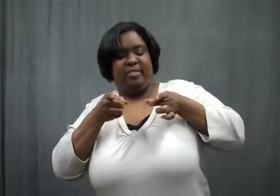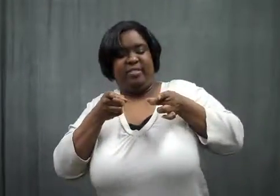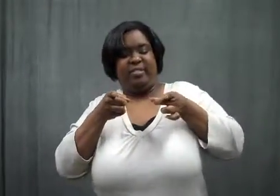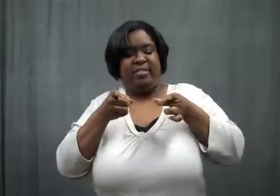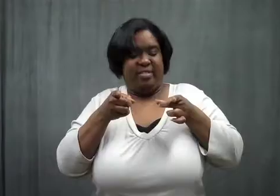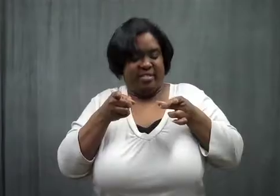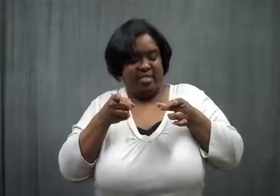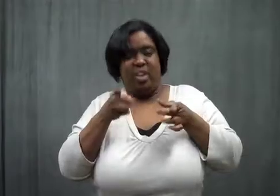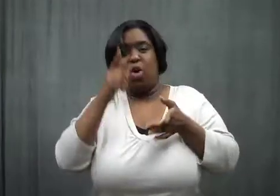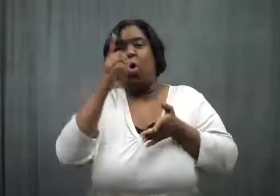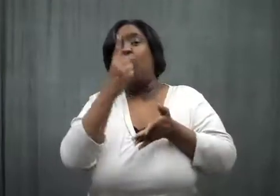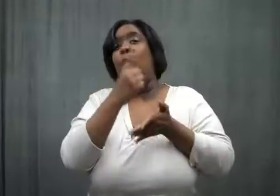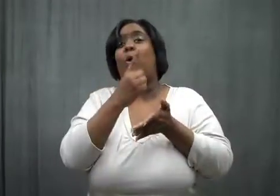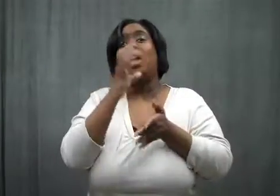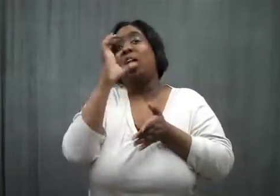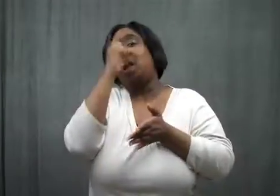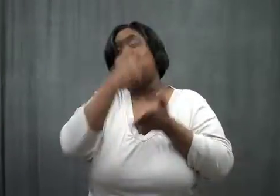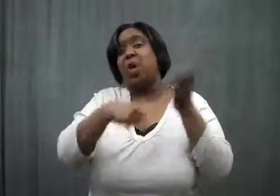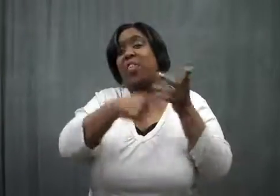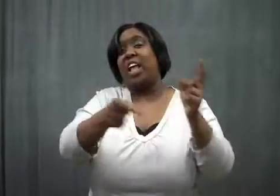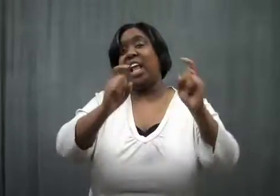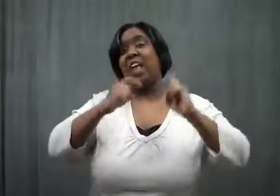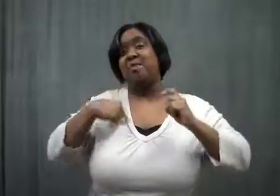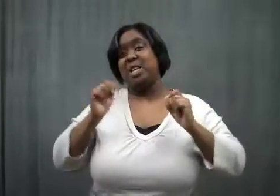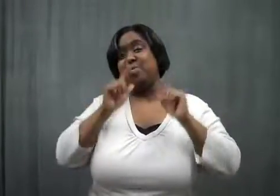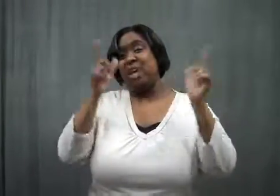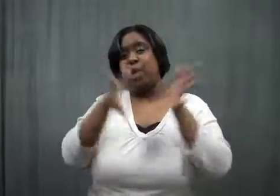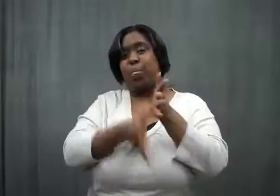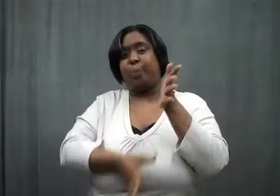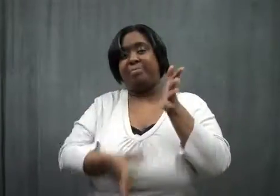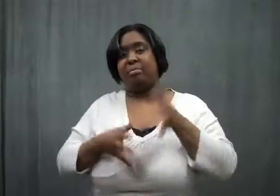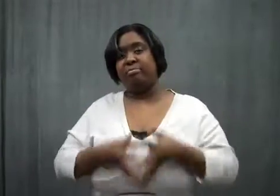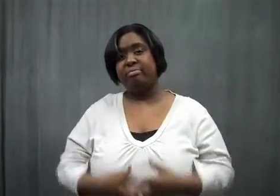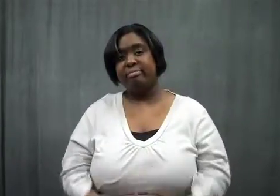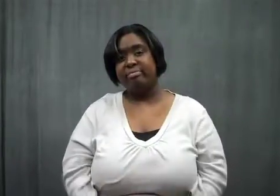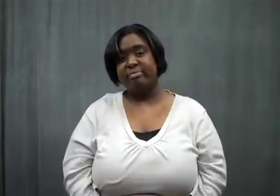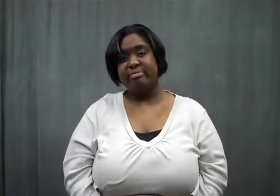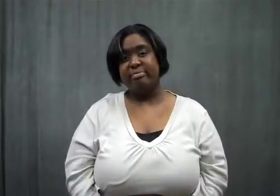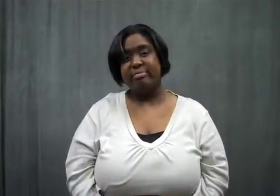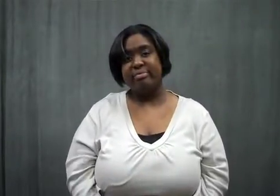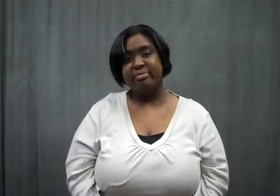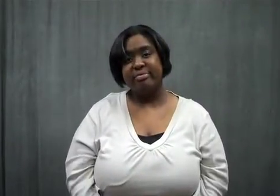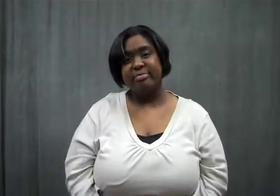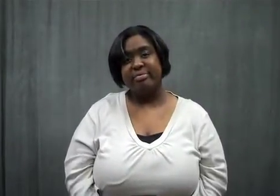Guess what? They gave me a little surprise and pooped on me!